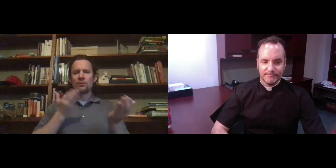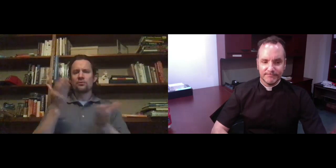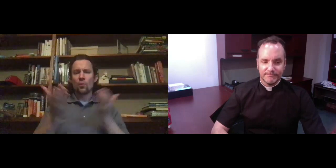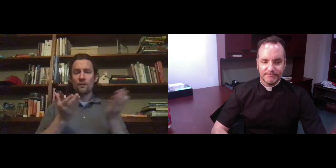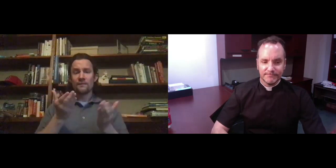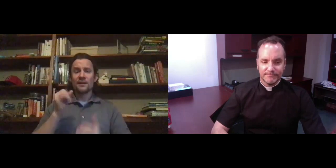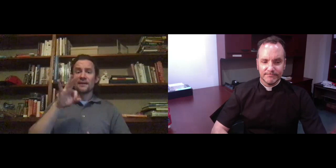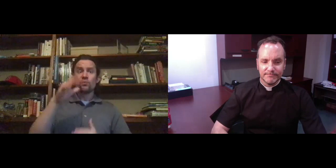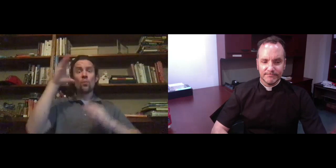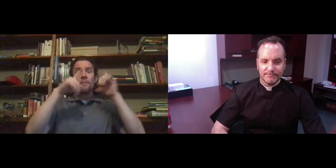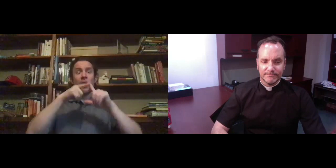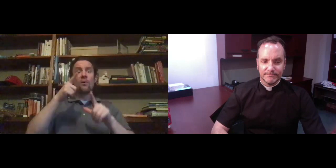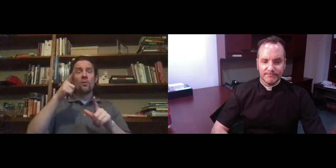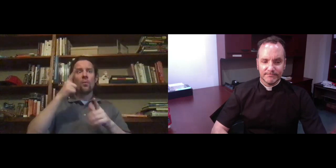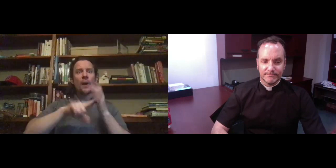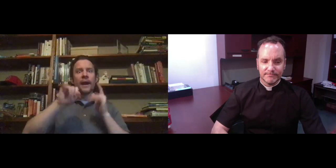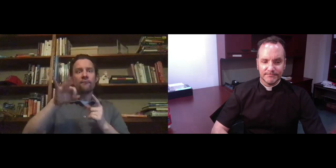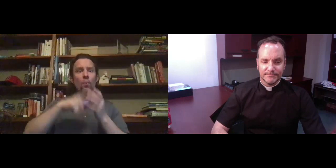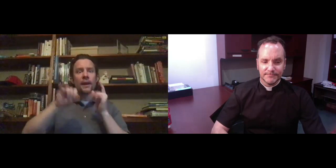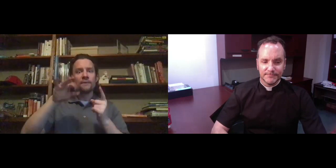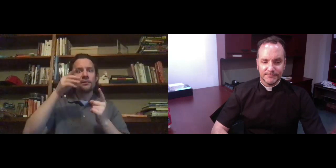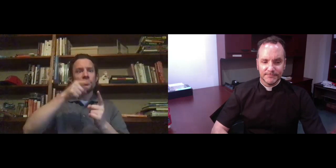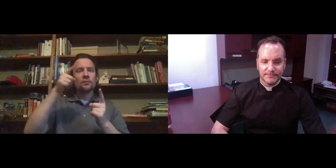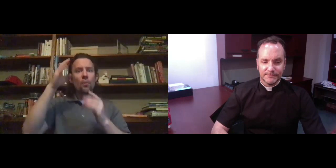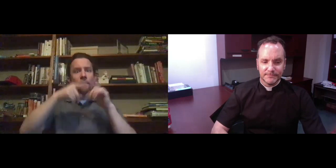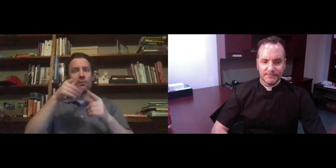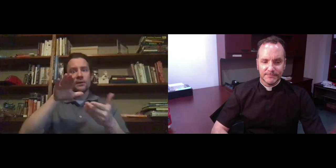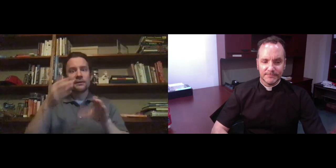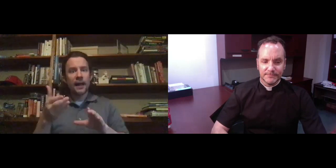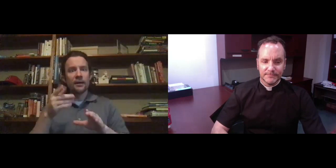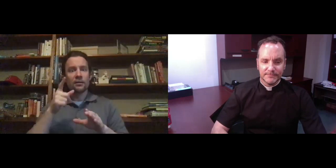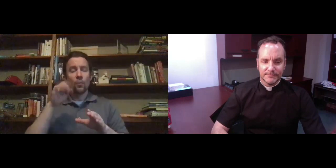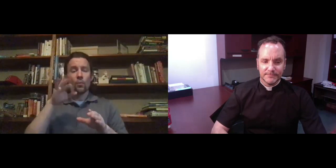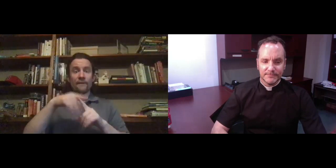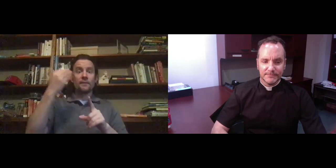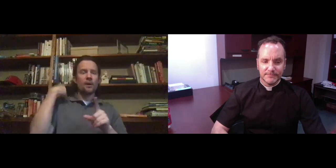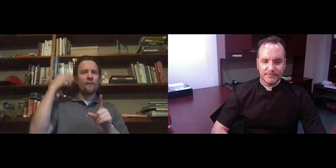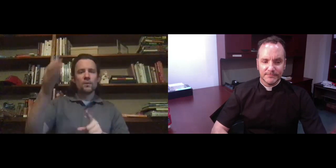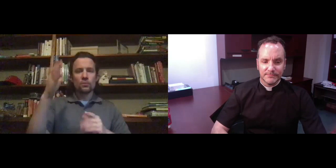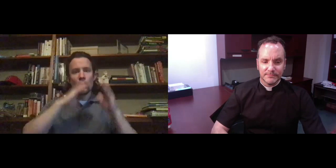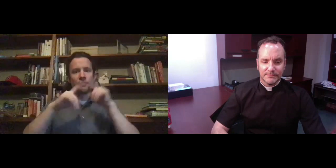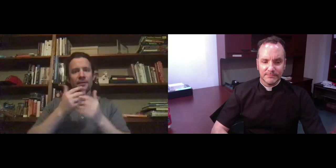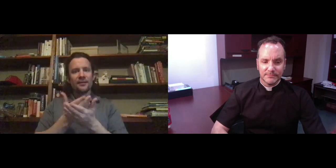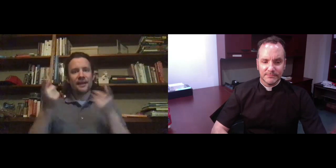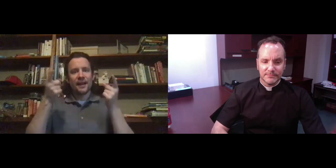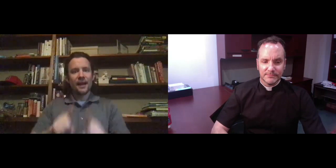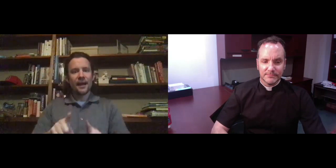but I can focus on today and I can serve God. If i keep worrying about the what-ifs of life - what's going to happen, when will I